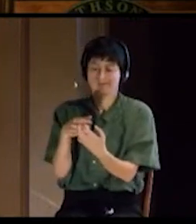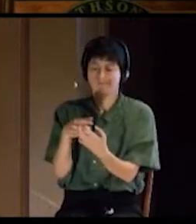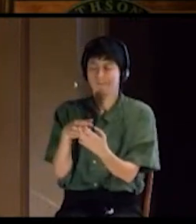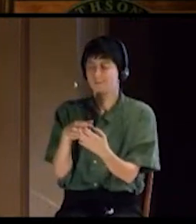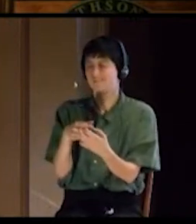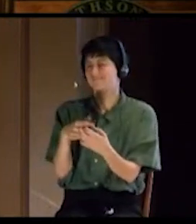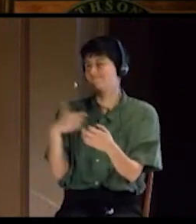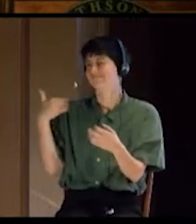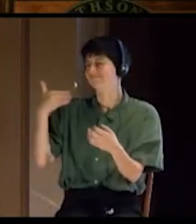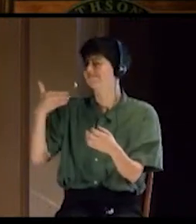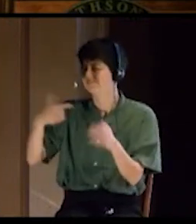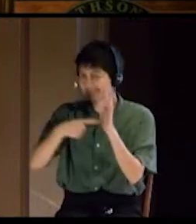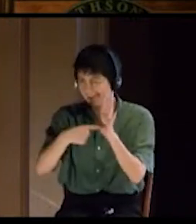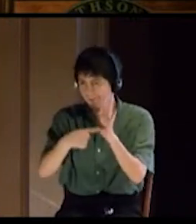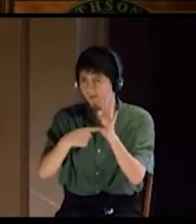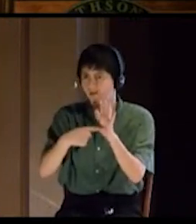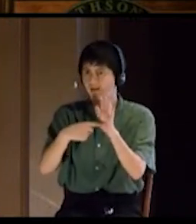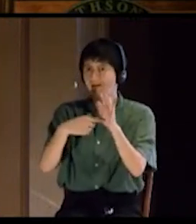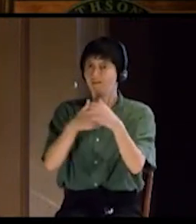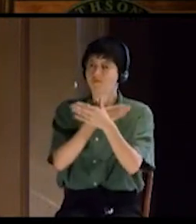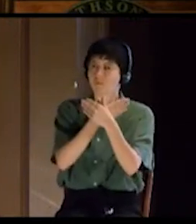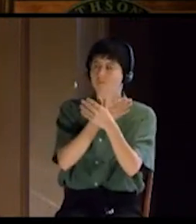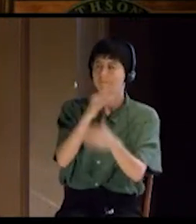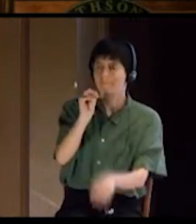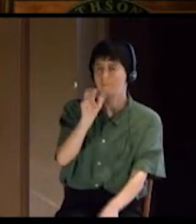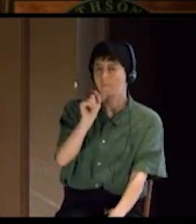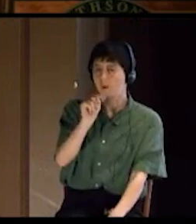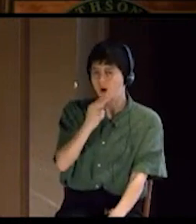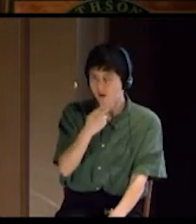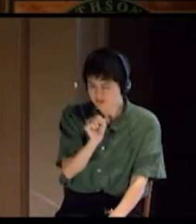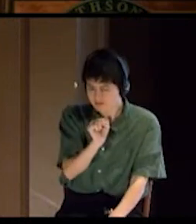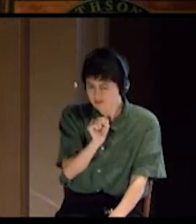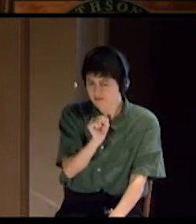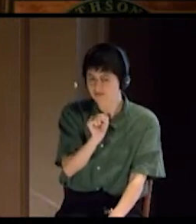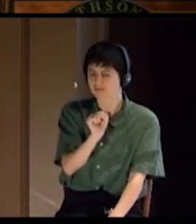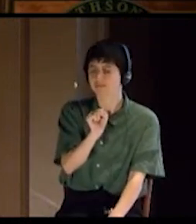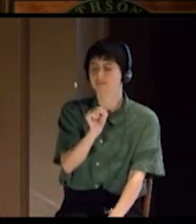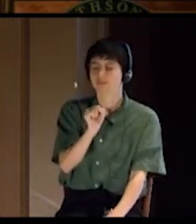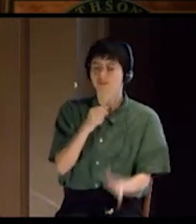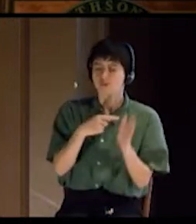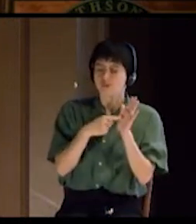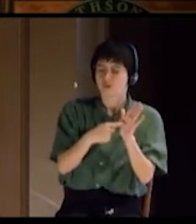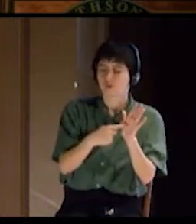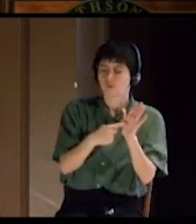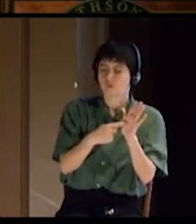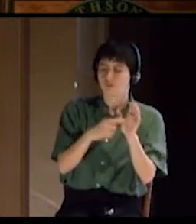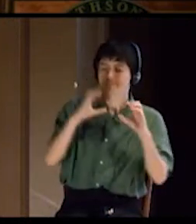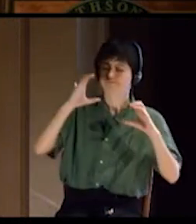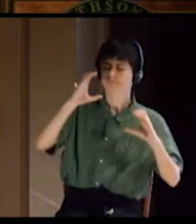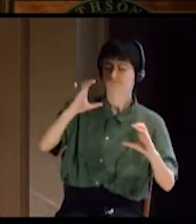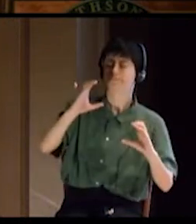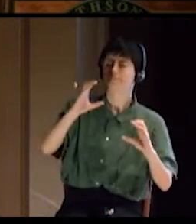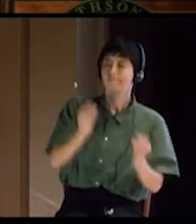and changing their frequencies of how many are dark black and how many are speckled. They can move like these three species